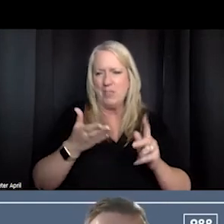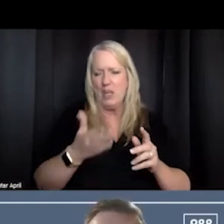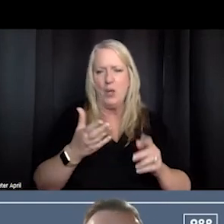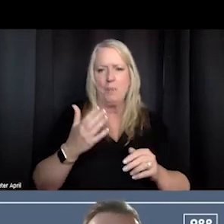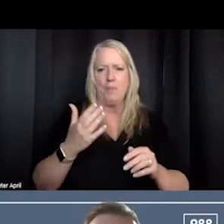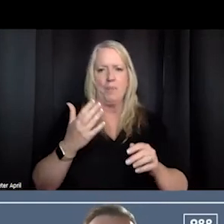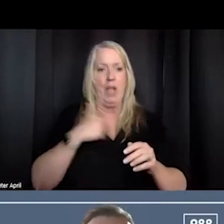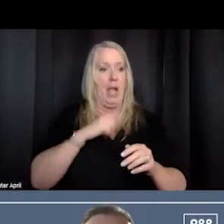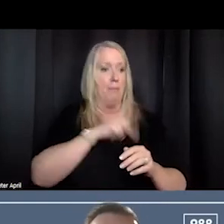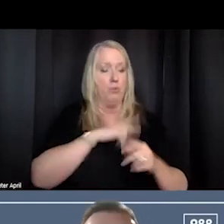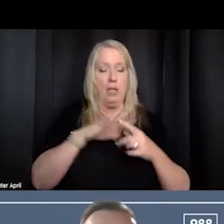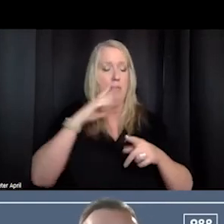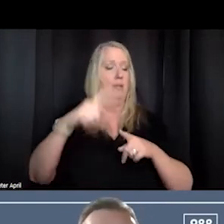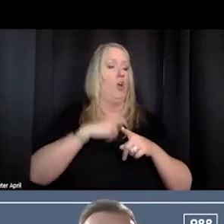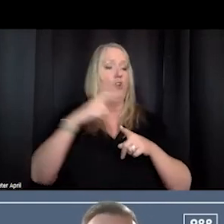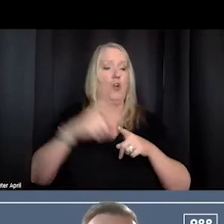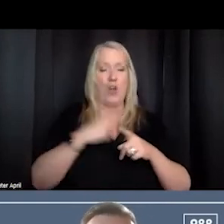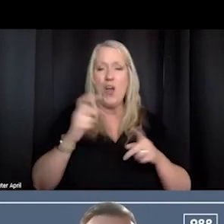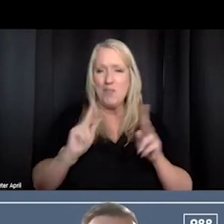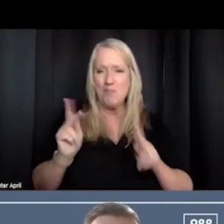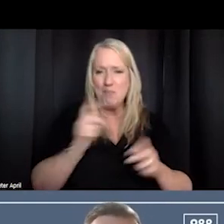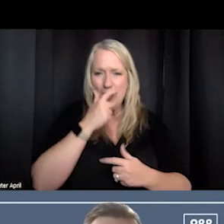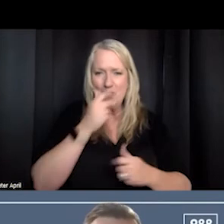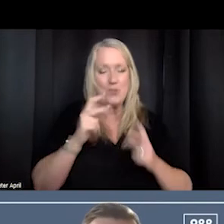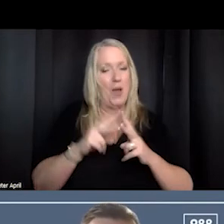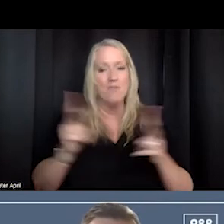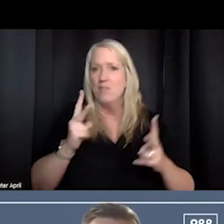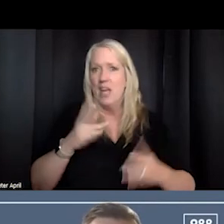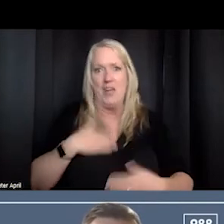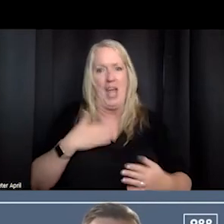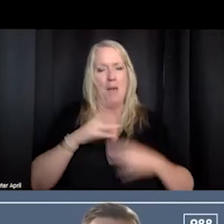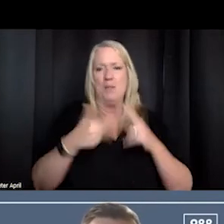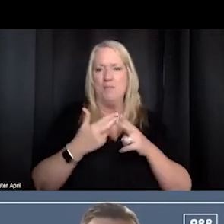CALLS FROM PEOPLE WHO ARE INTERESTED. SO I AM VERY HAPPY ABOUT THAT. I FEEL LIKE IT HAS BEEN, BEEN